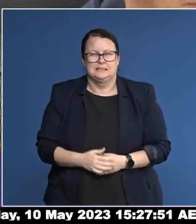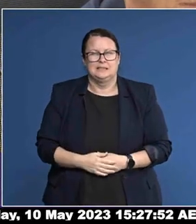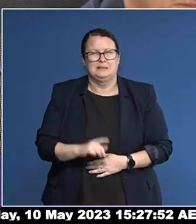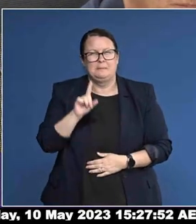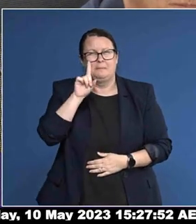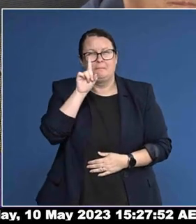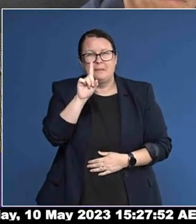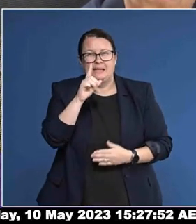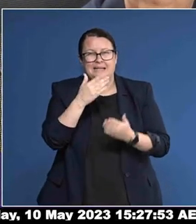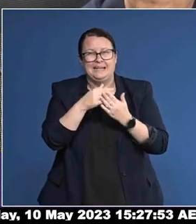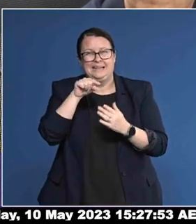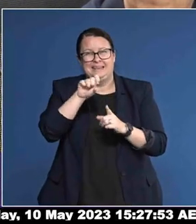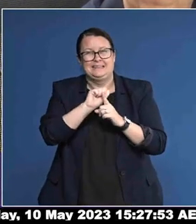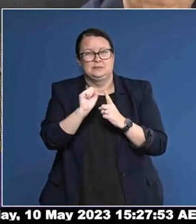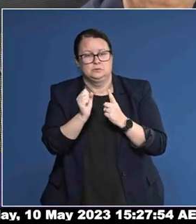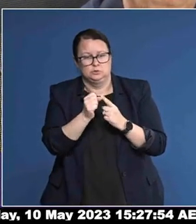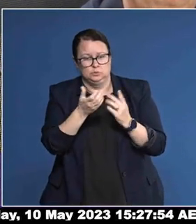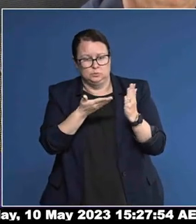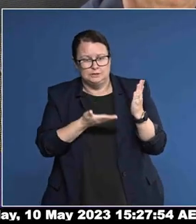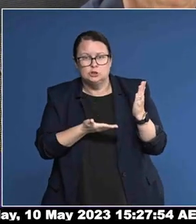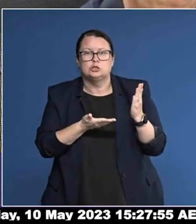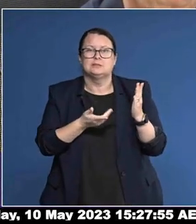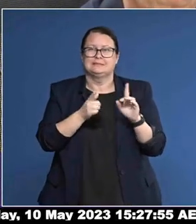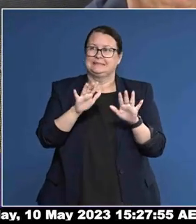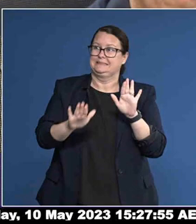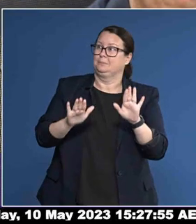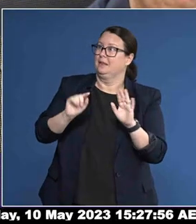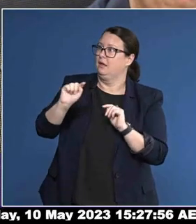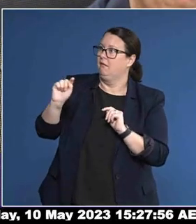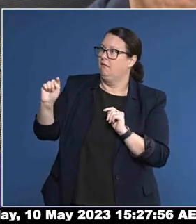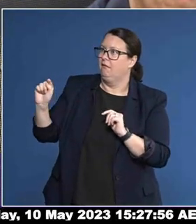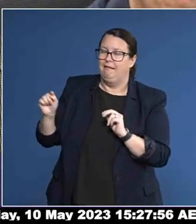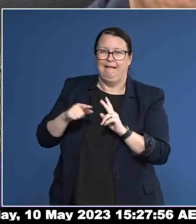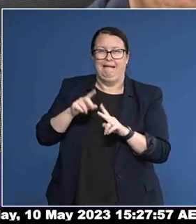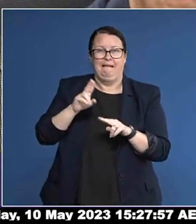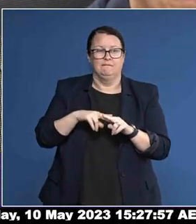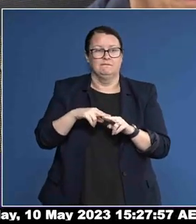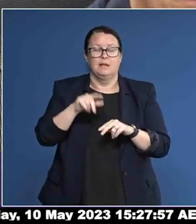some indications on some occasions that the state of a person's home might give rise to a